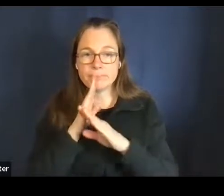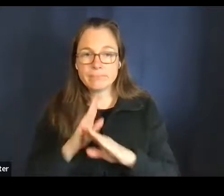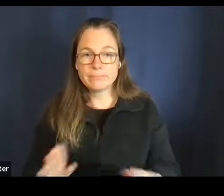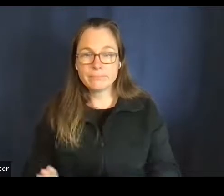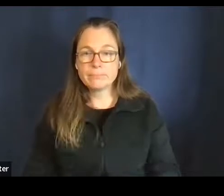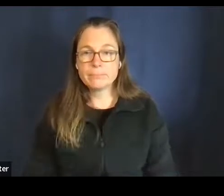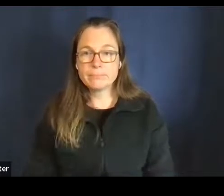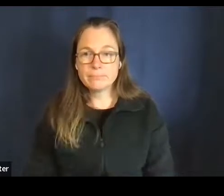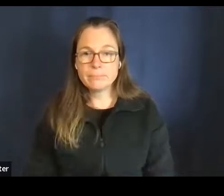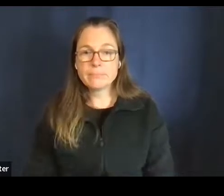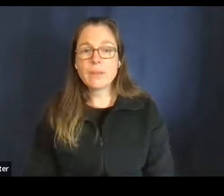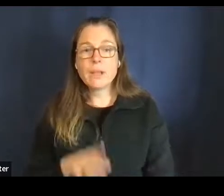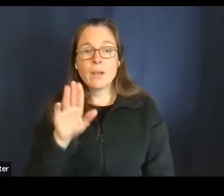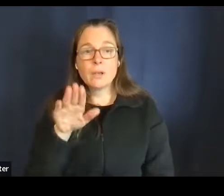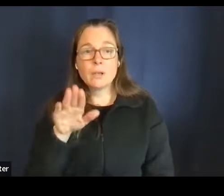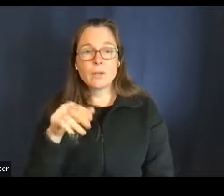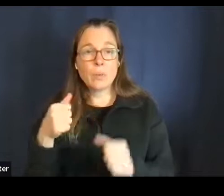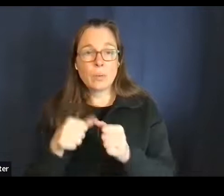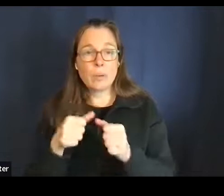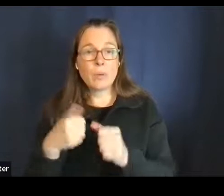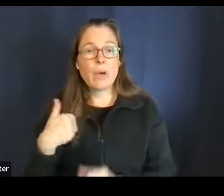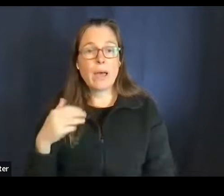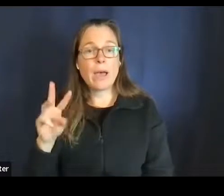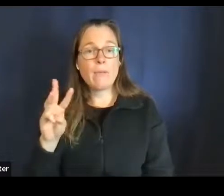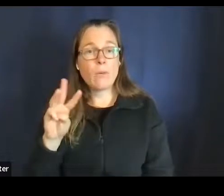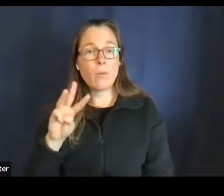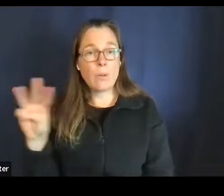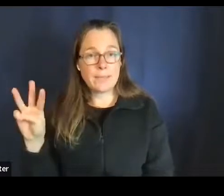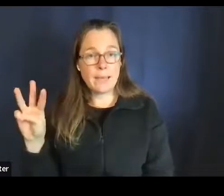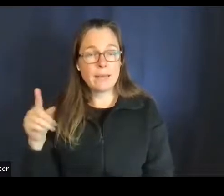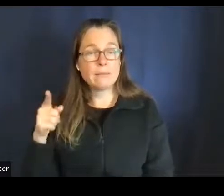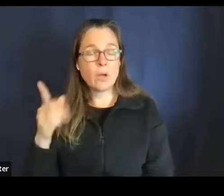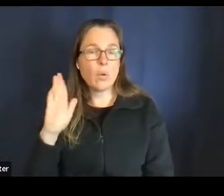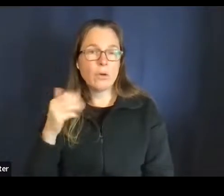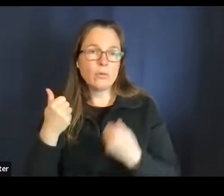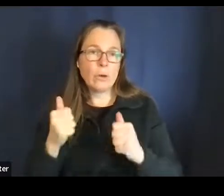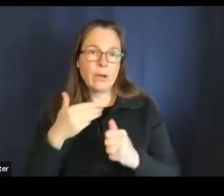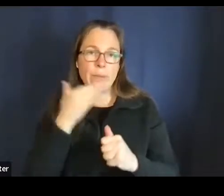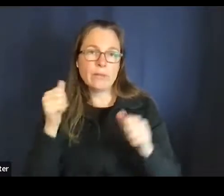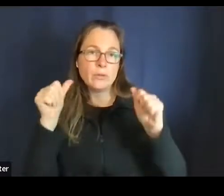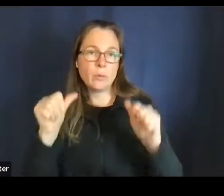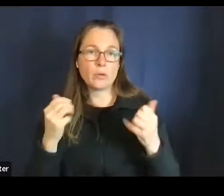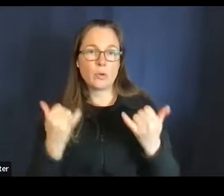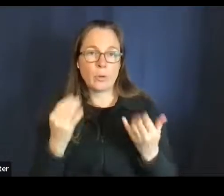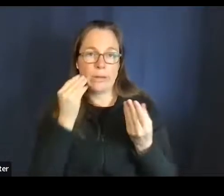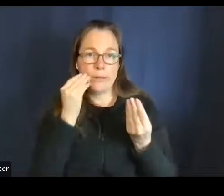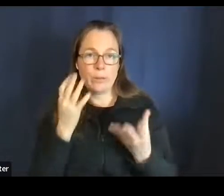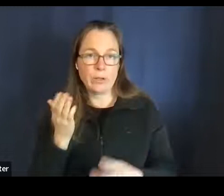Just to remind you, we do have a website we will be trying to keep it as current as possible.